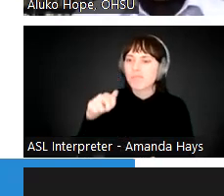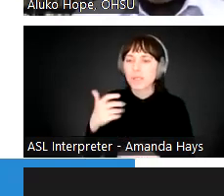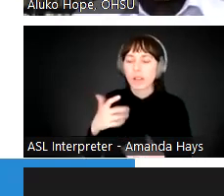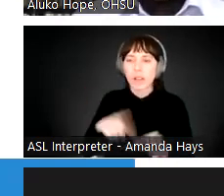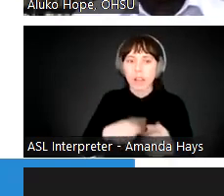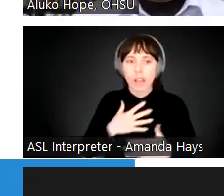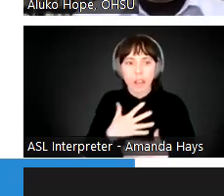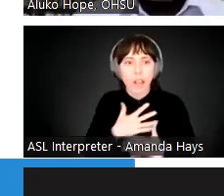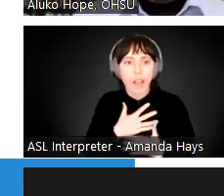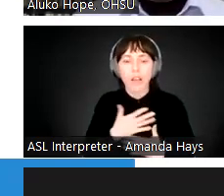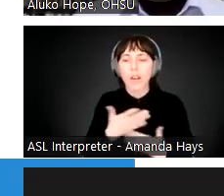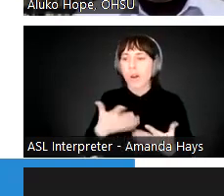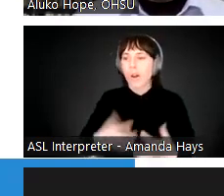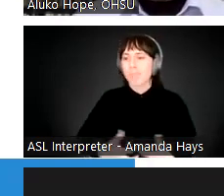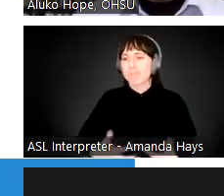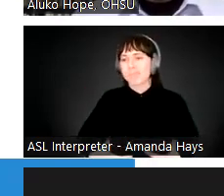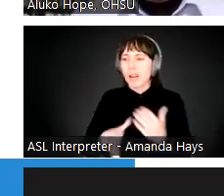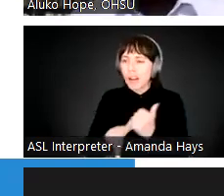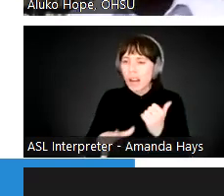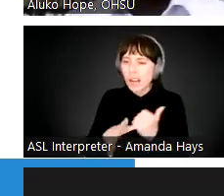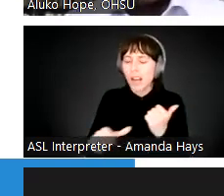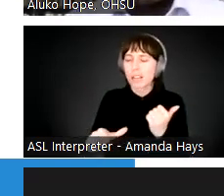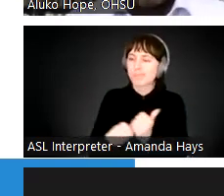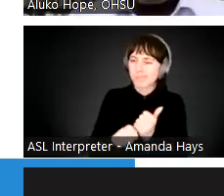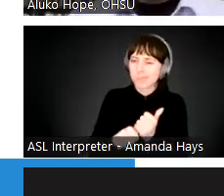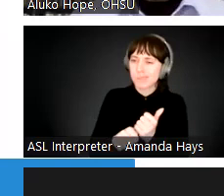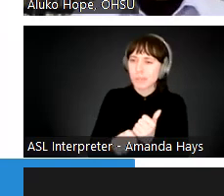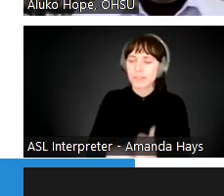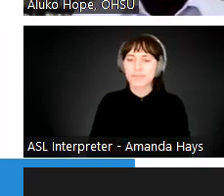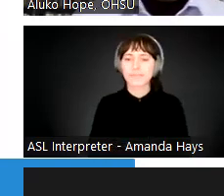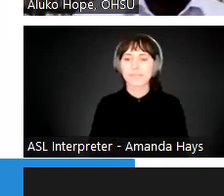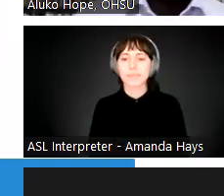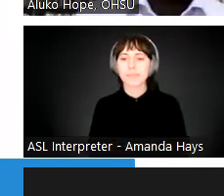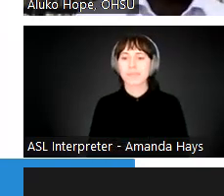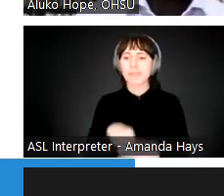and the diarrhea, or the constipation that we talk about, and then the small